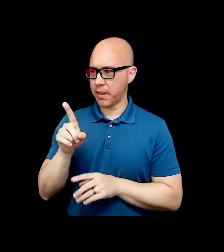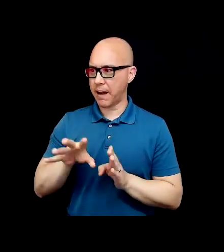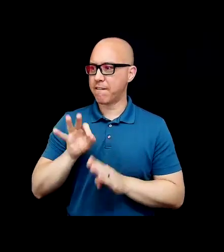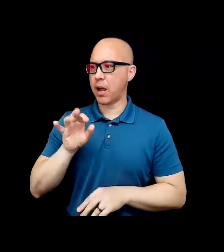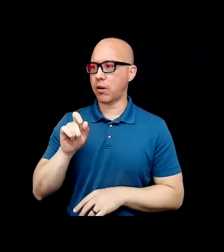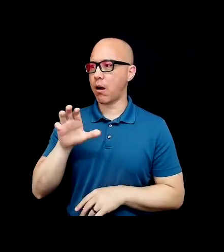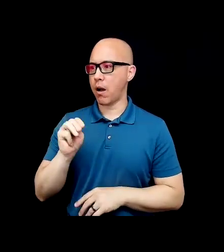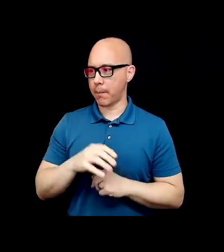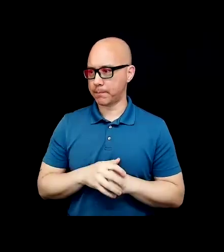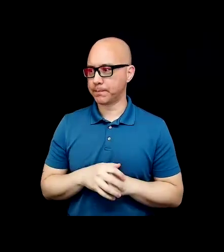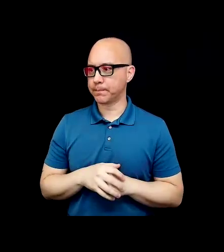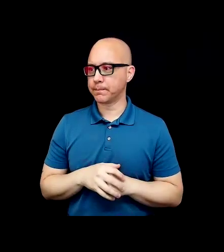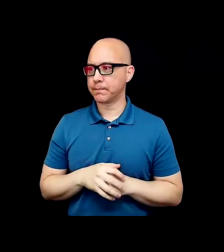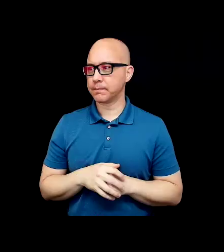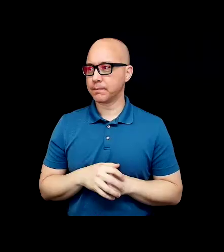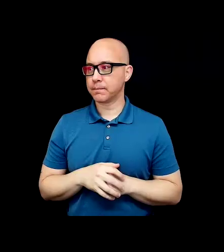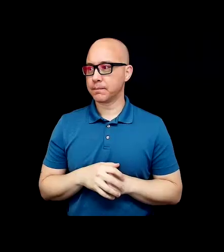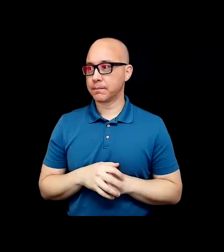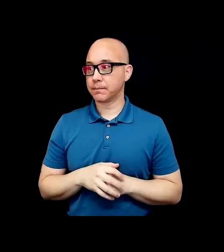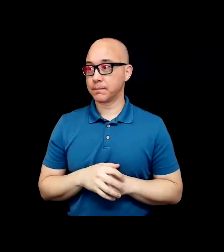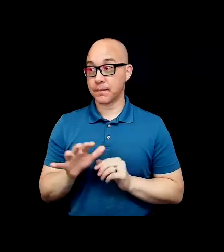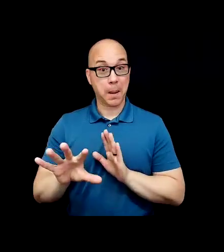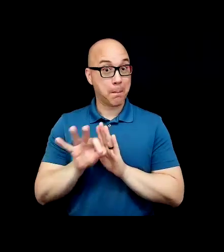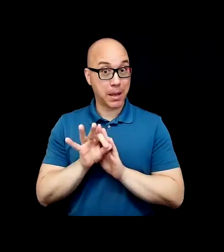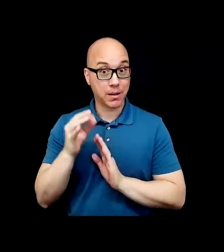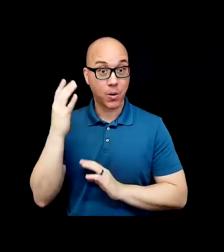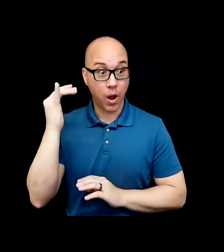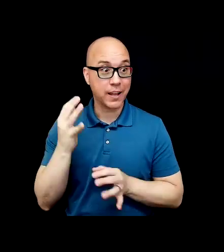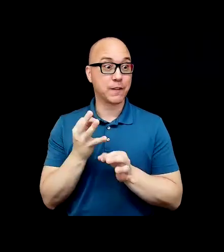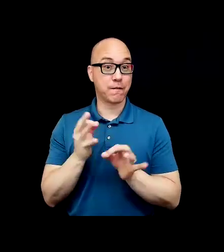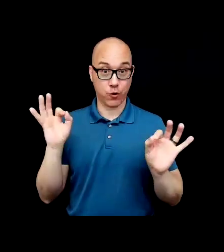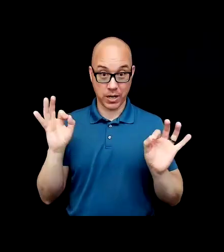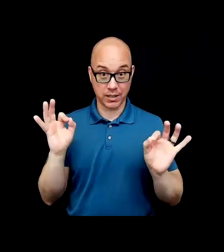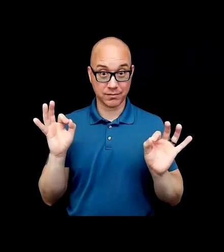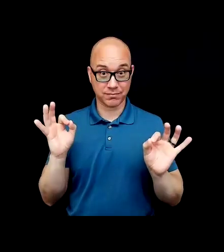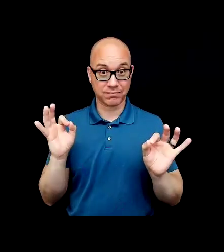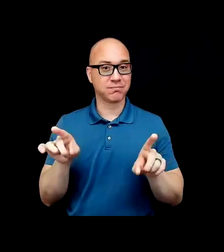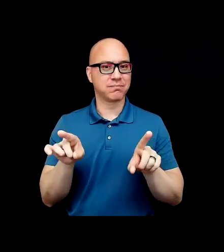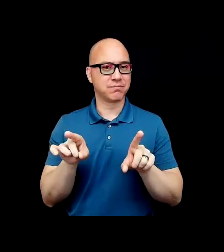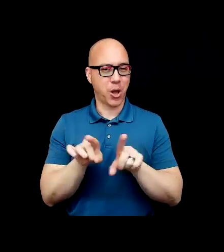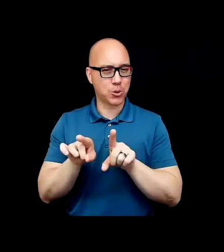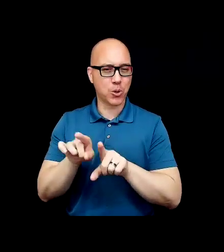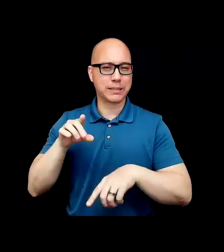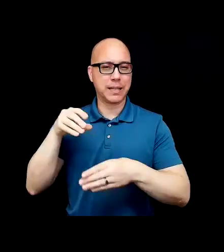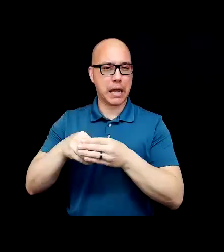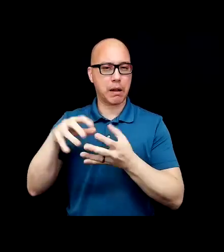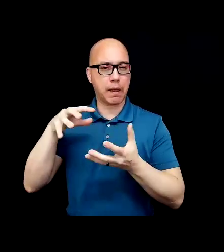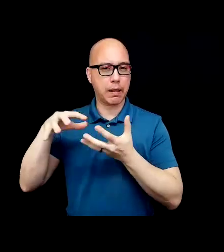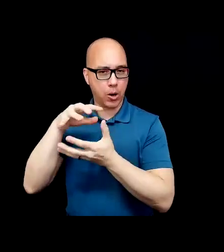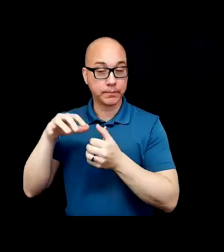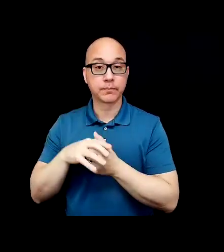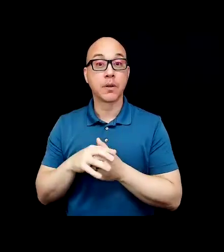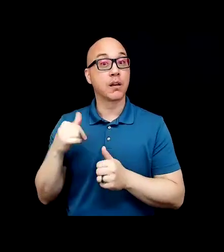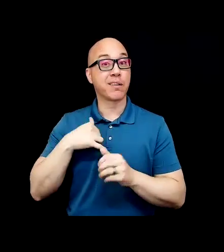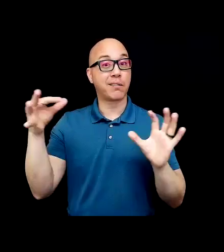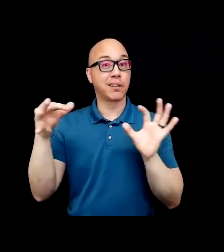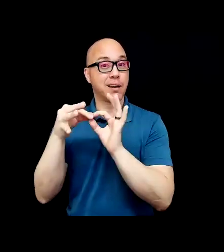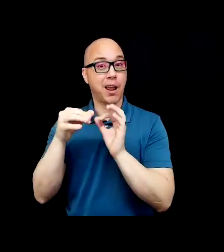because it is Cloud-based and free. He can connect his business bank accounts and categorize all his